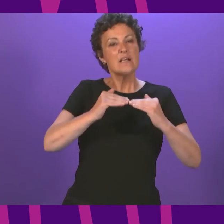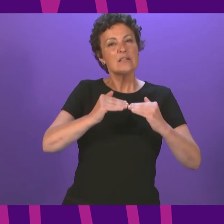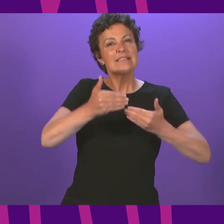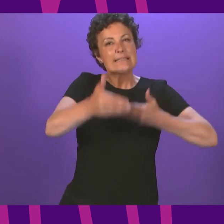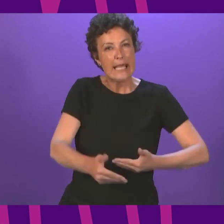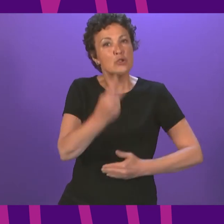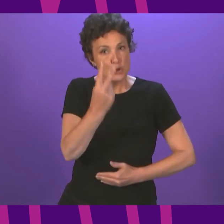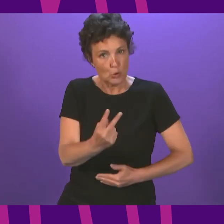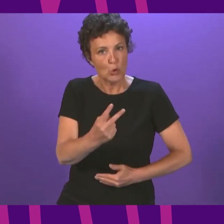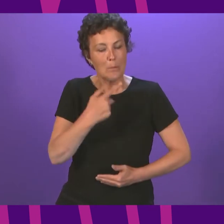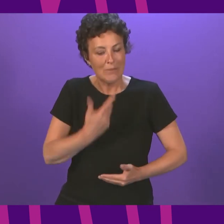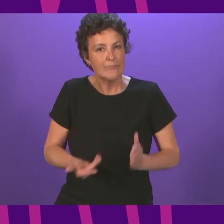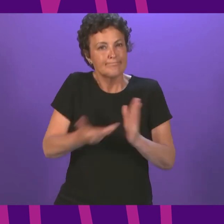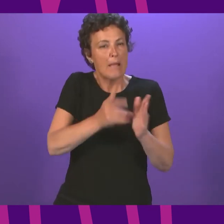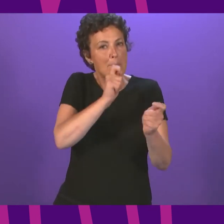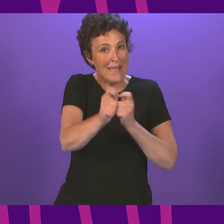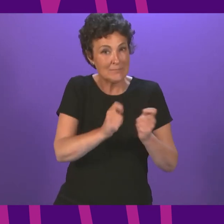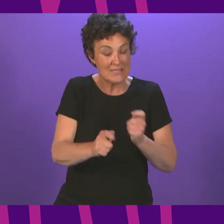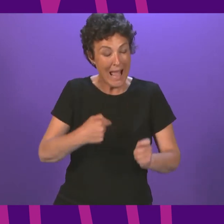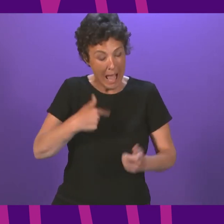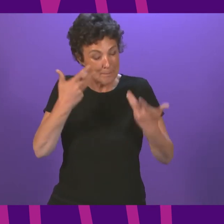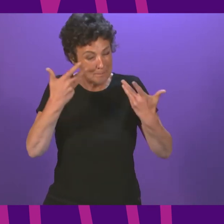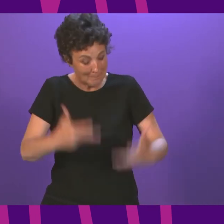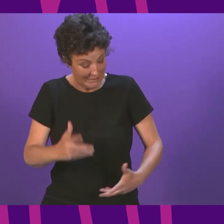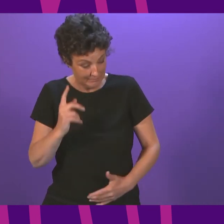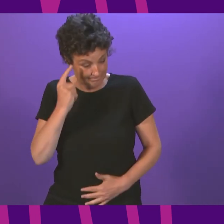principal concern has always been about how they would fit around the existing reporting